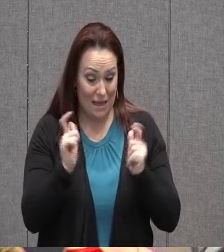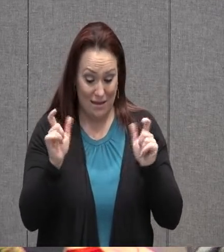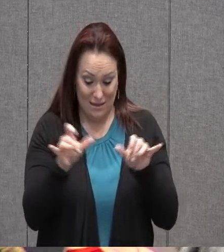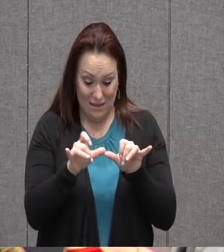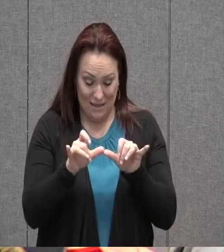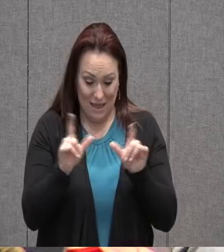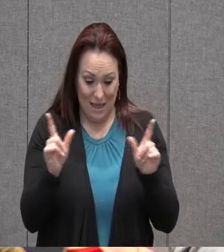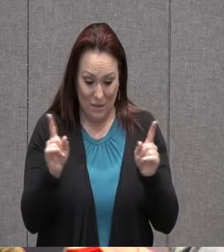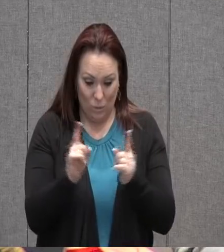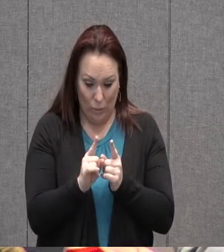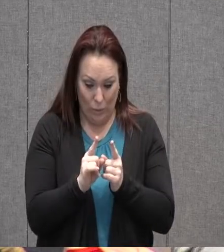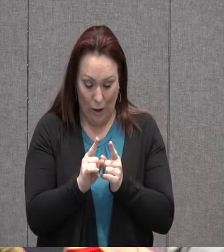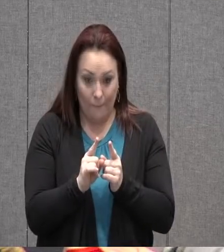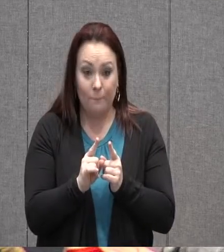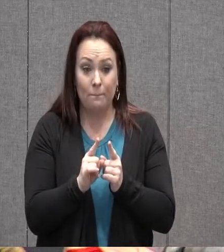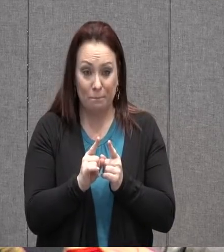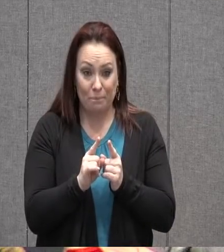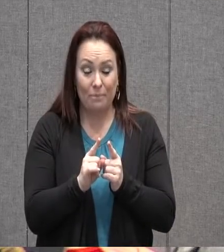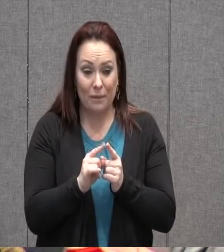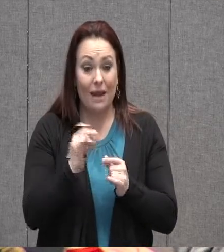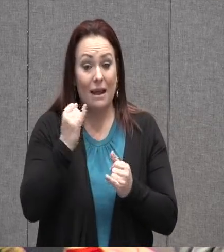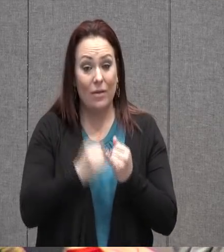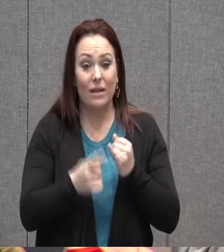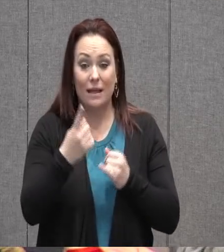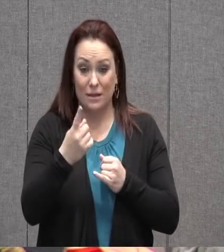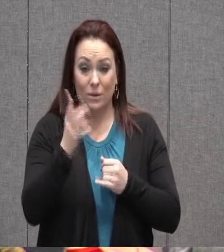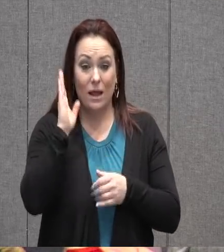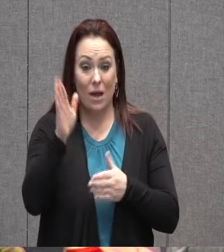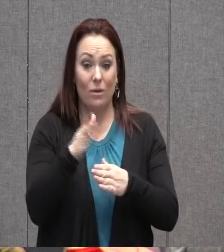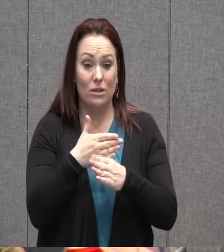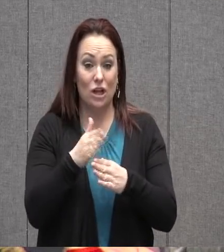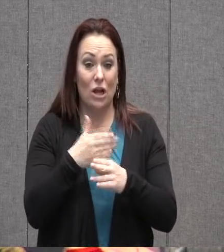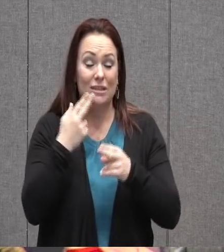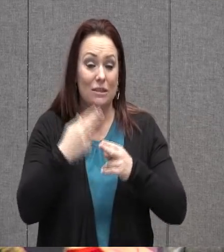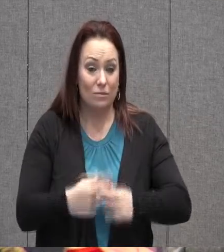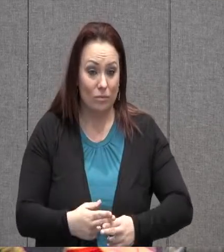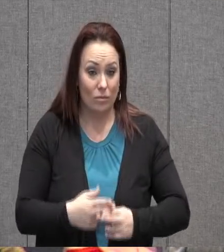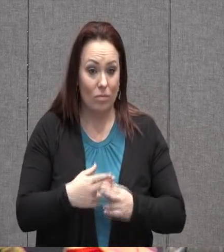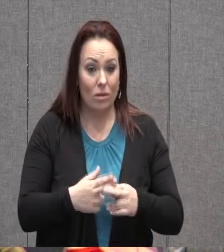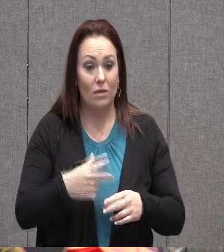Now the last coin I'm gonna share with you today is called the quarter.